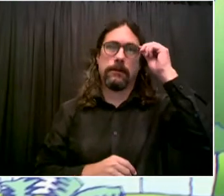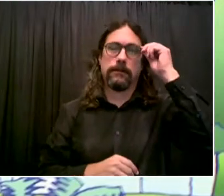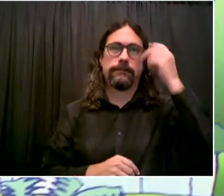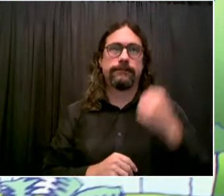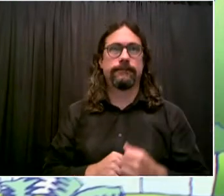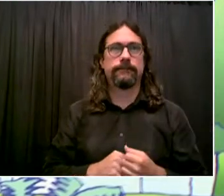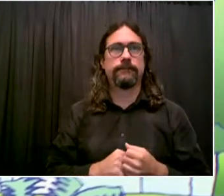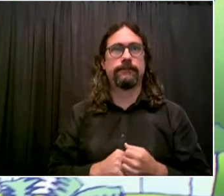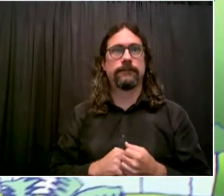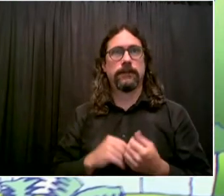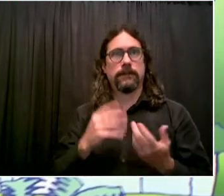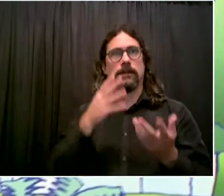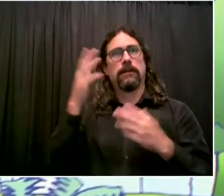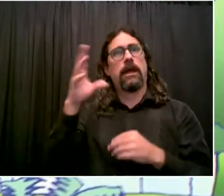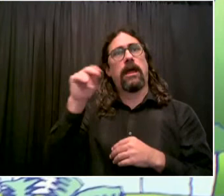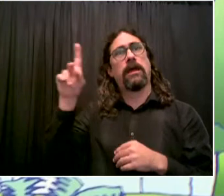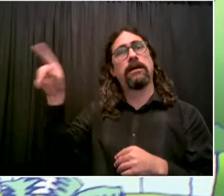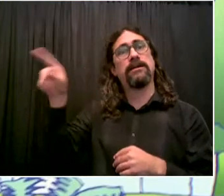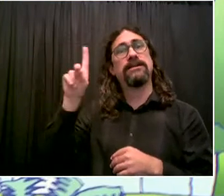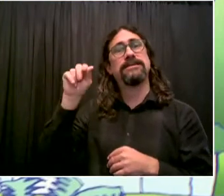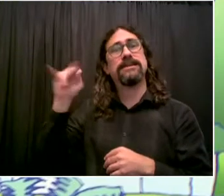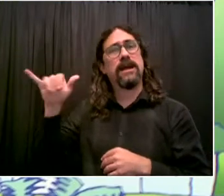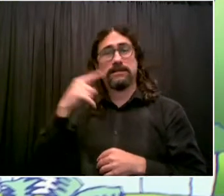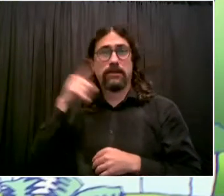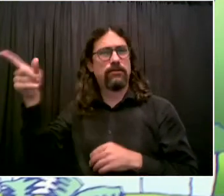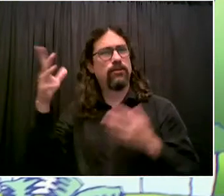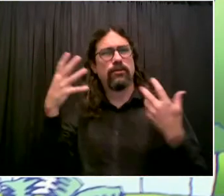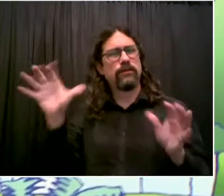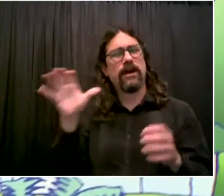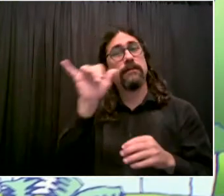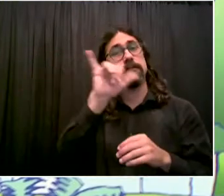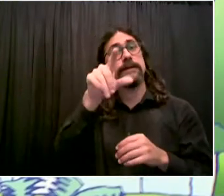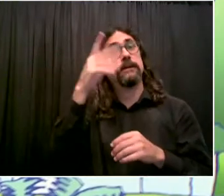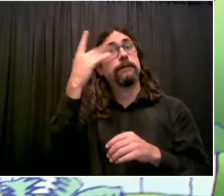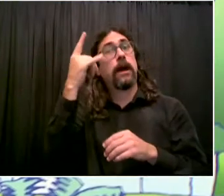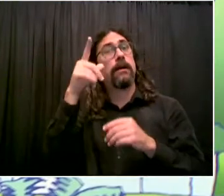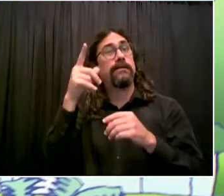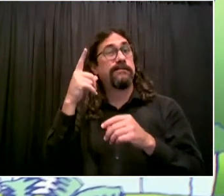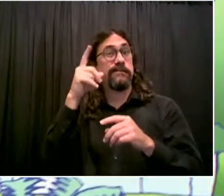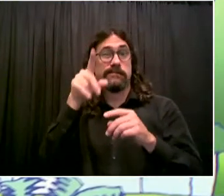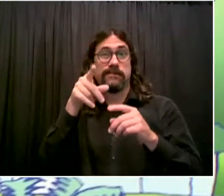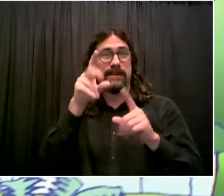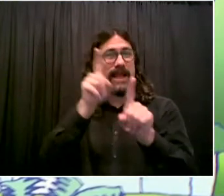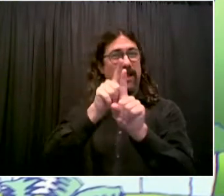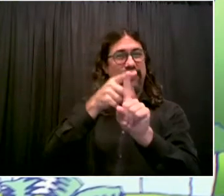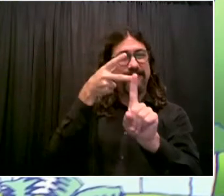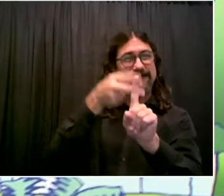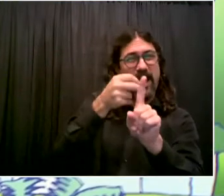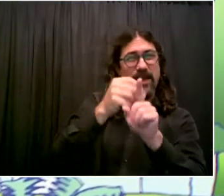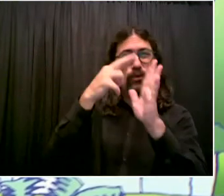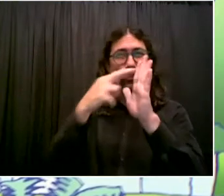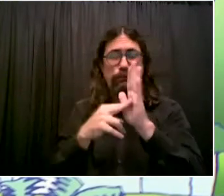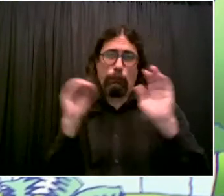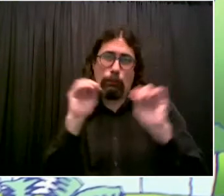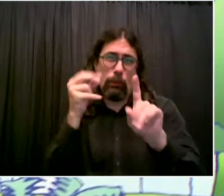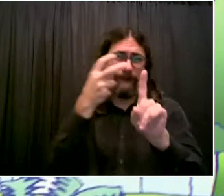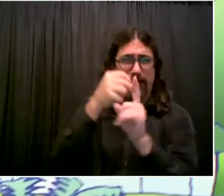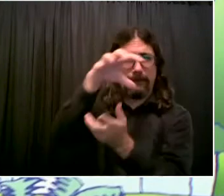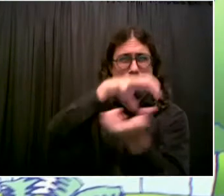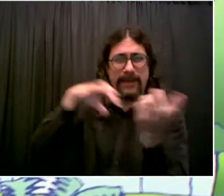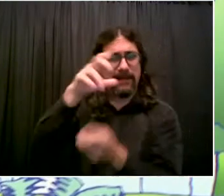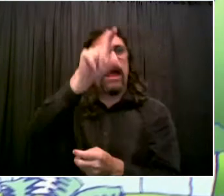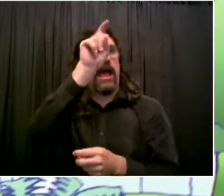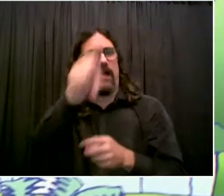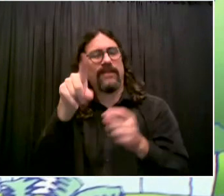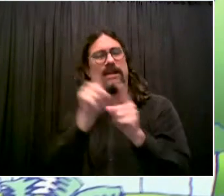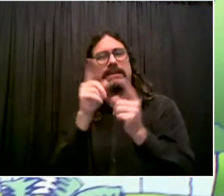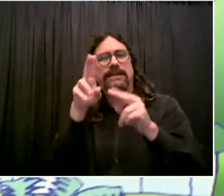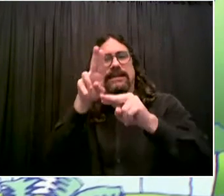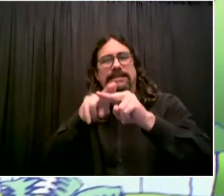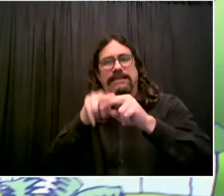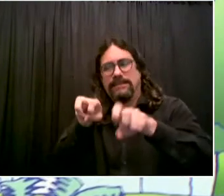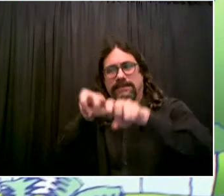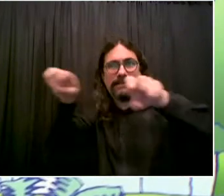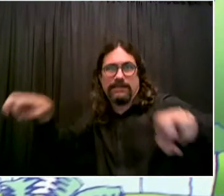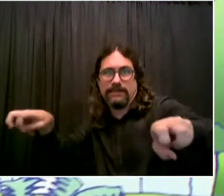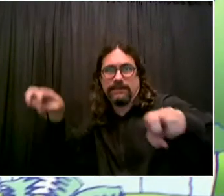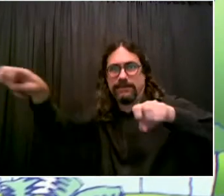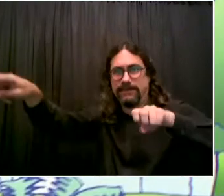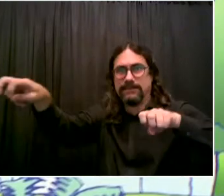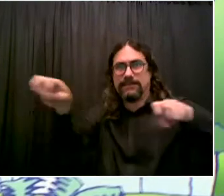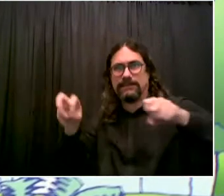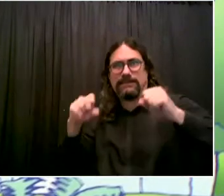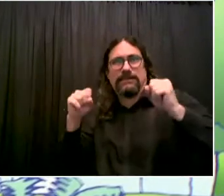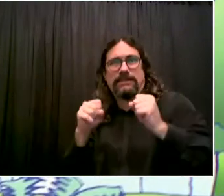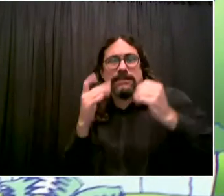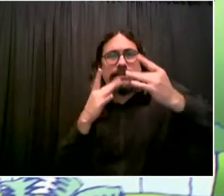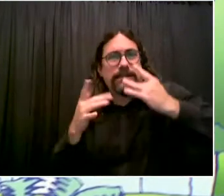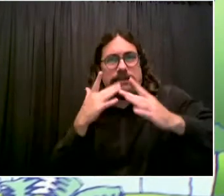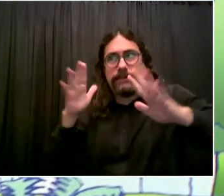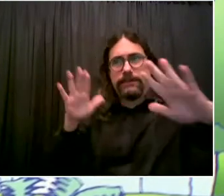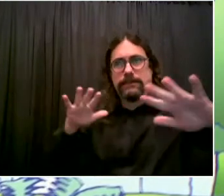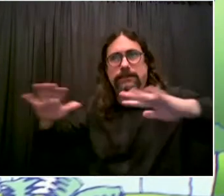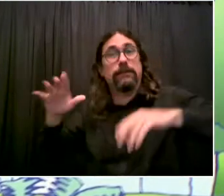SEATING CAPACITY?